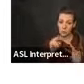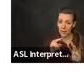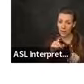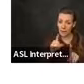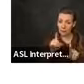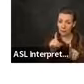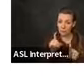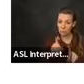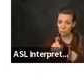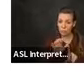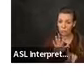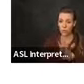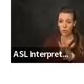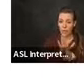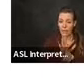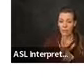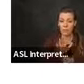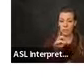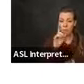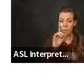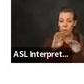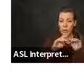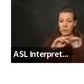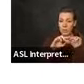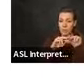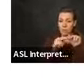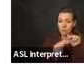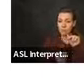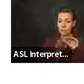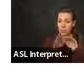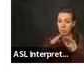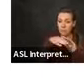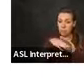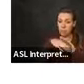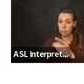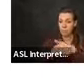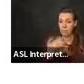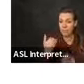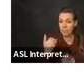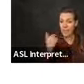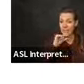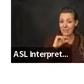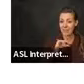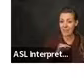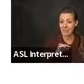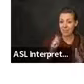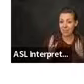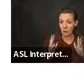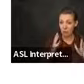We had a brief decline in testing over the Thanksgiving holiday, but demand for